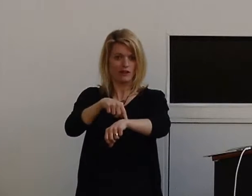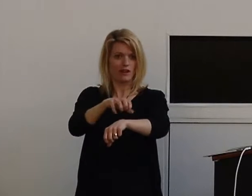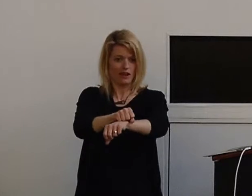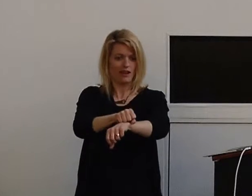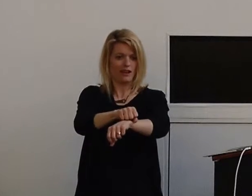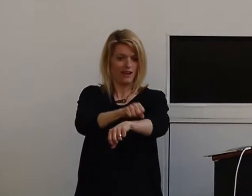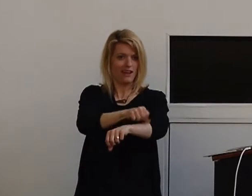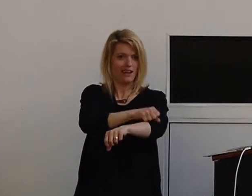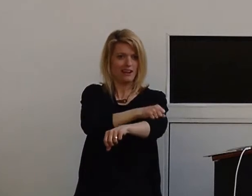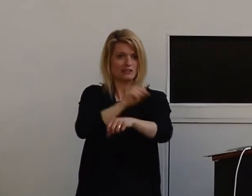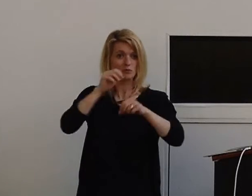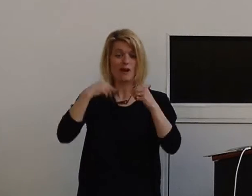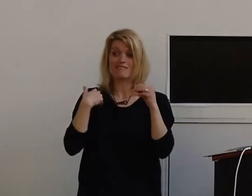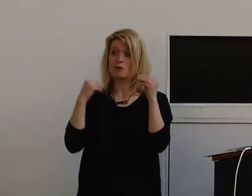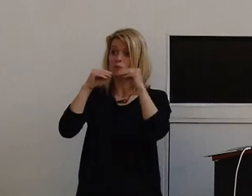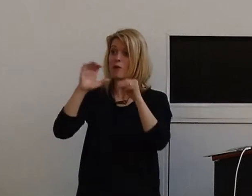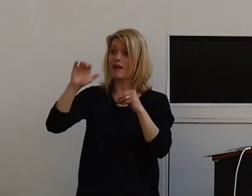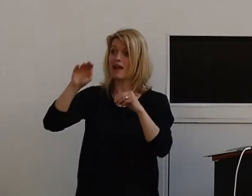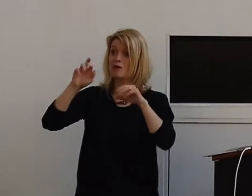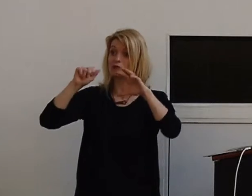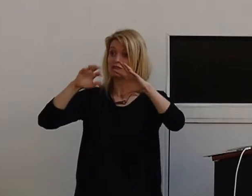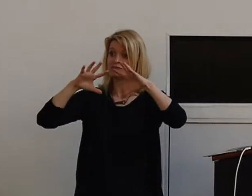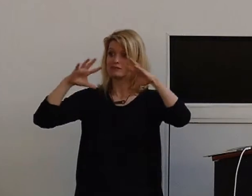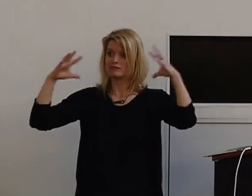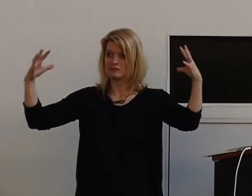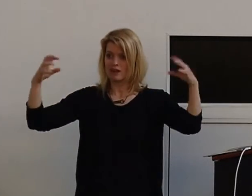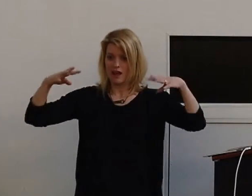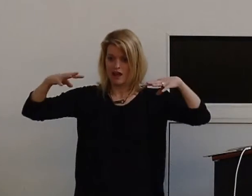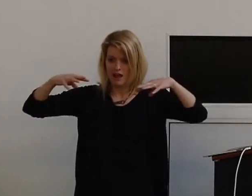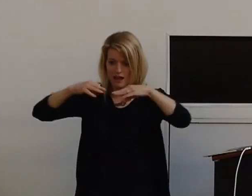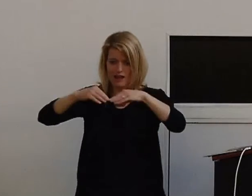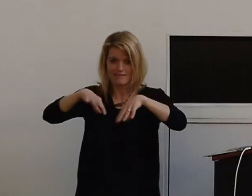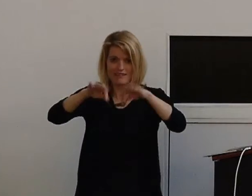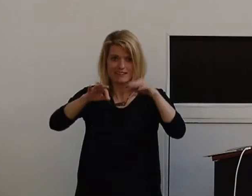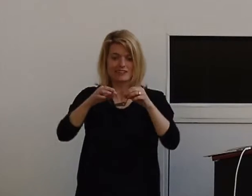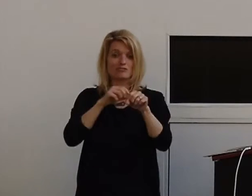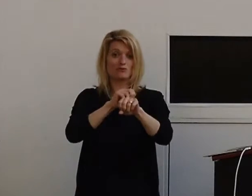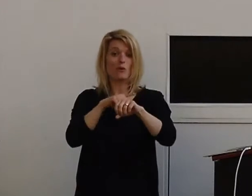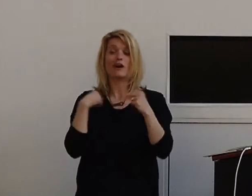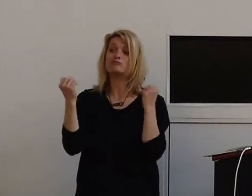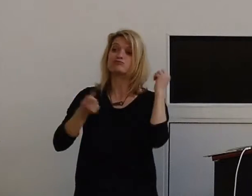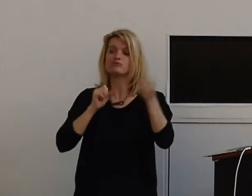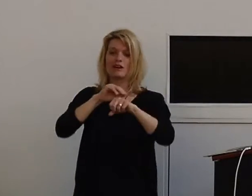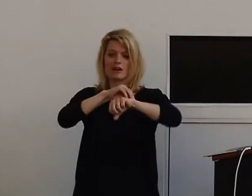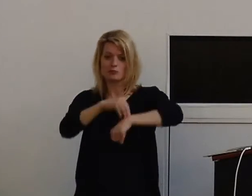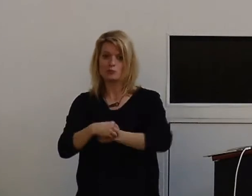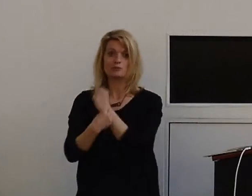to capture the 3D coordinates. The more cameras we have, the more consistent our data is.